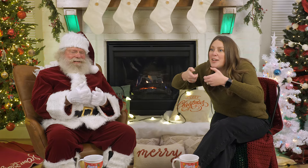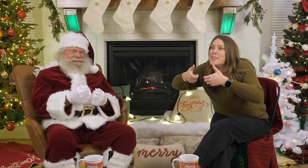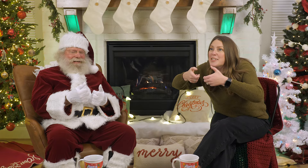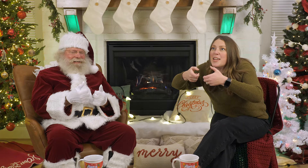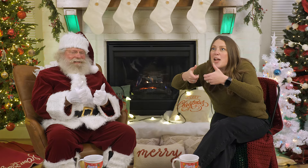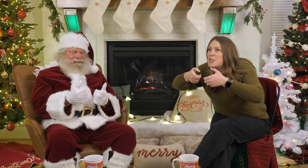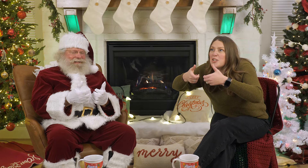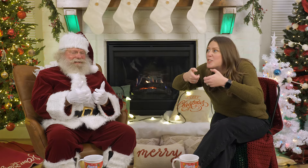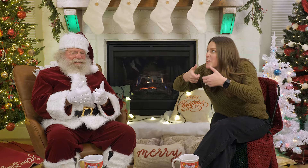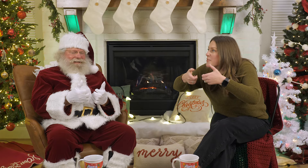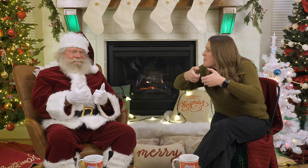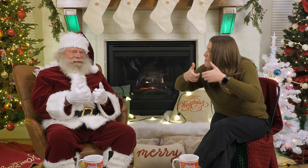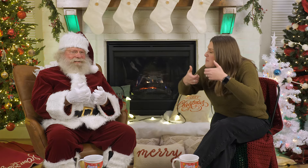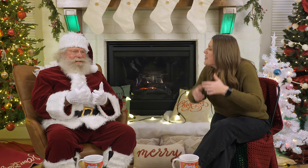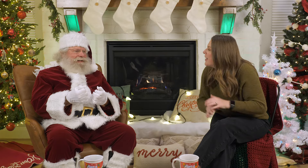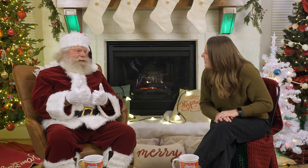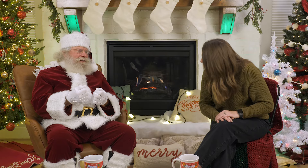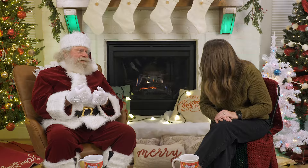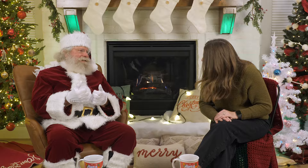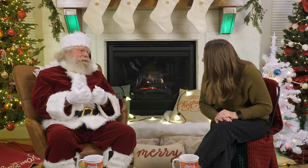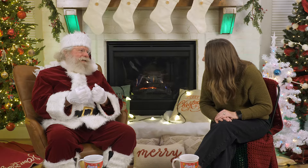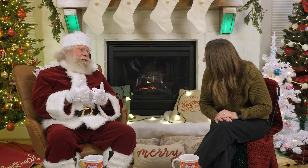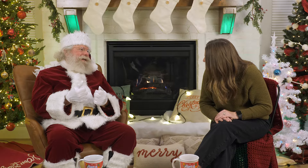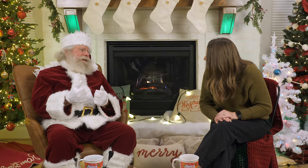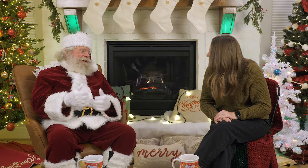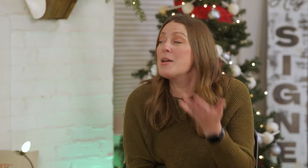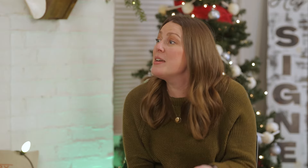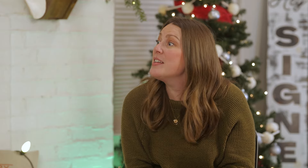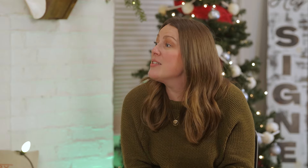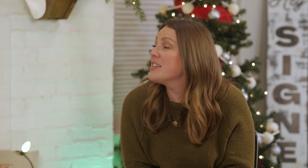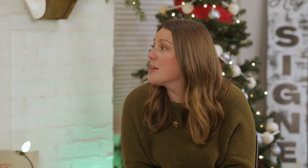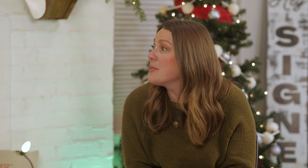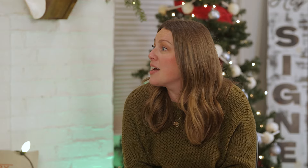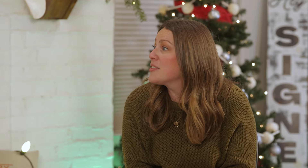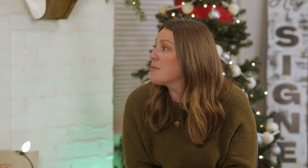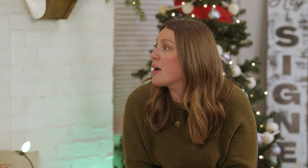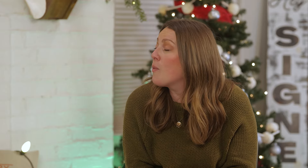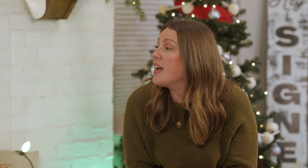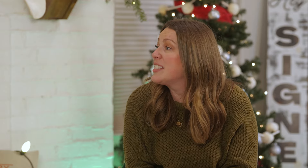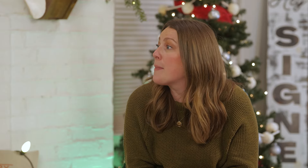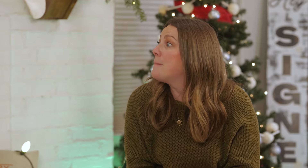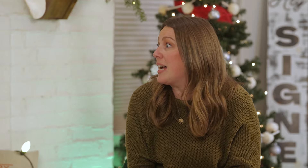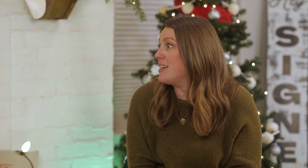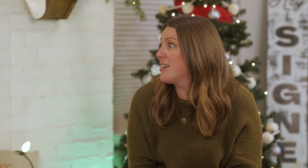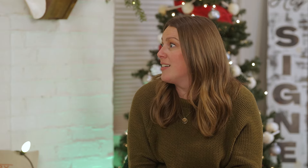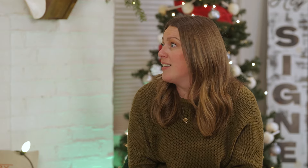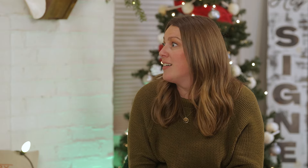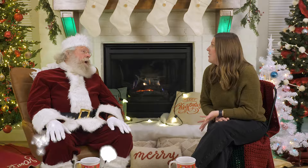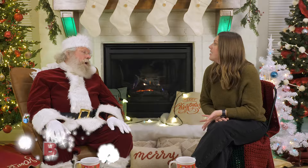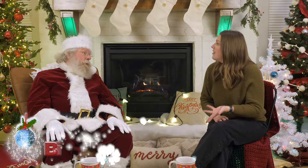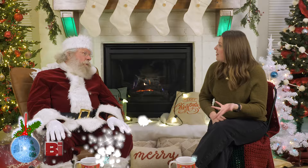You're just like, How about that? Yeah. Maybe something else we might want is a bike.